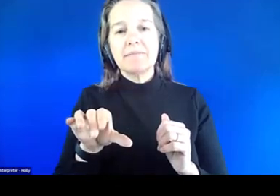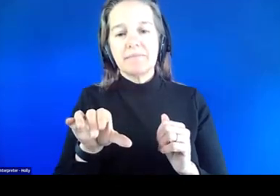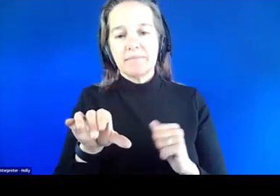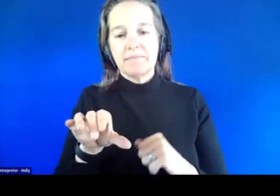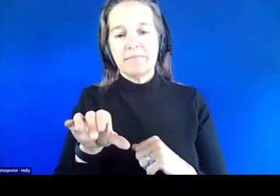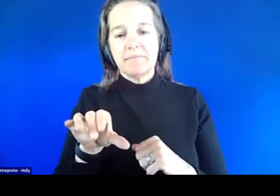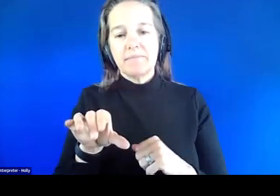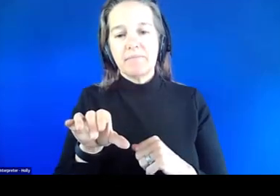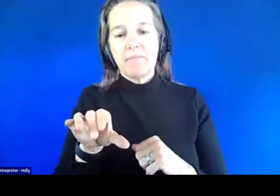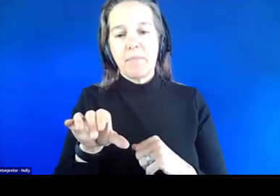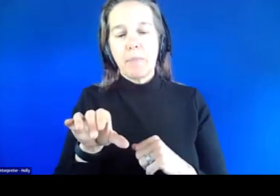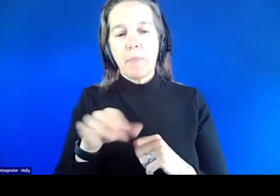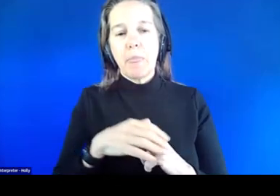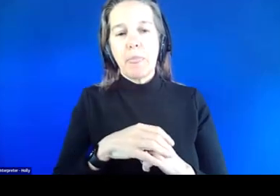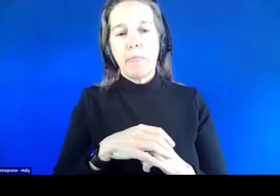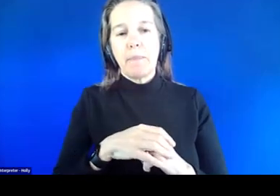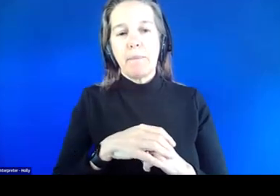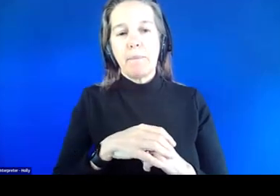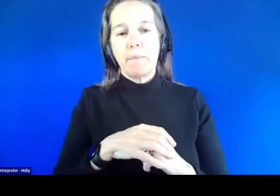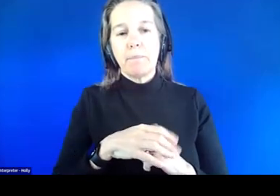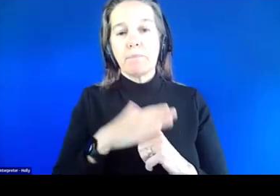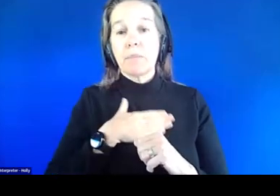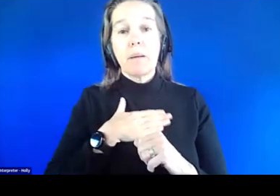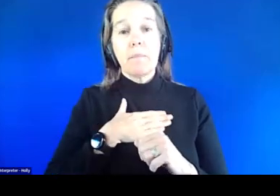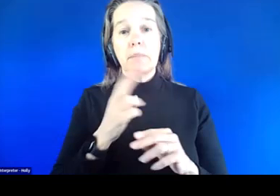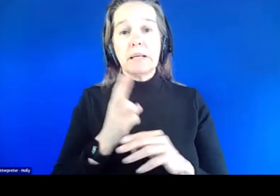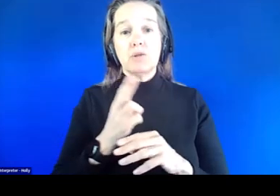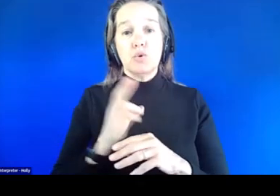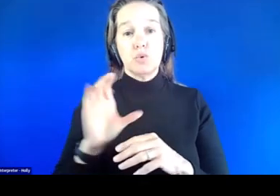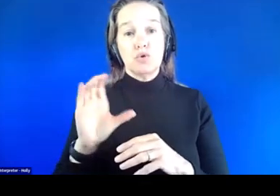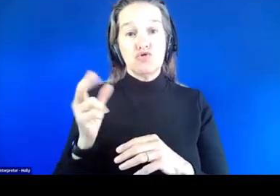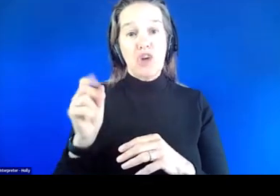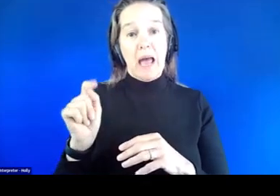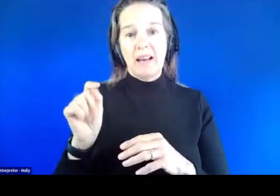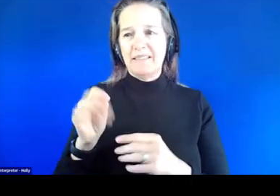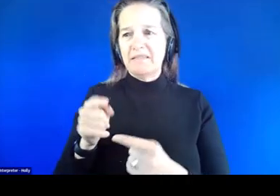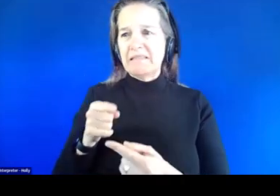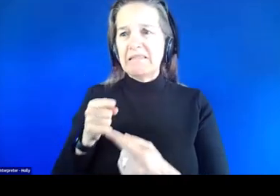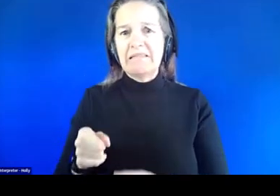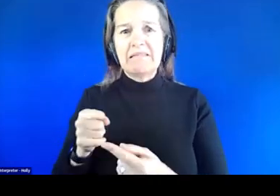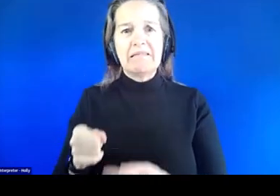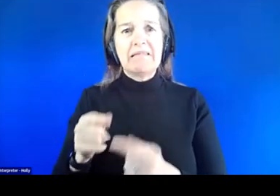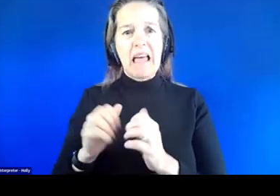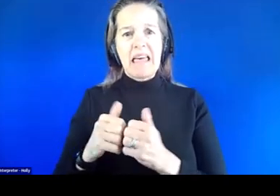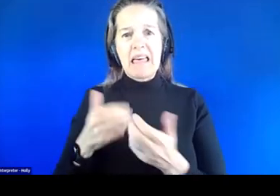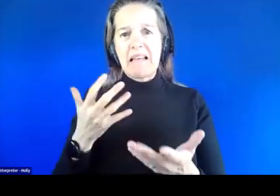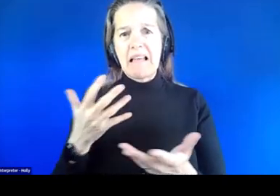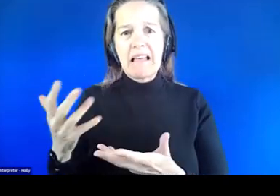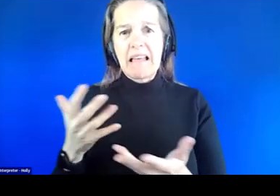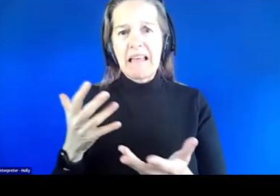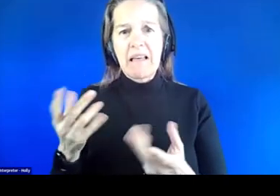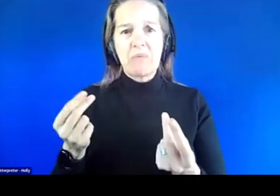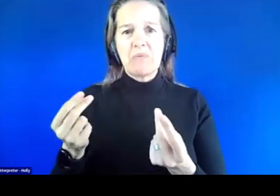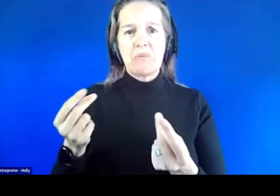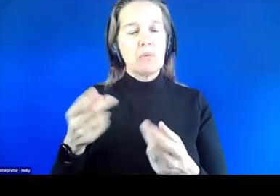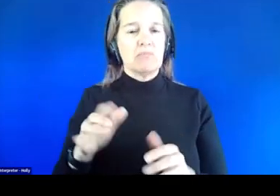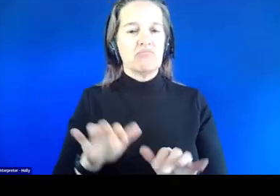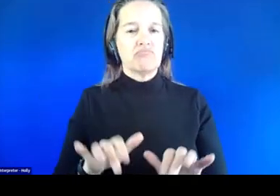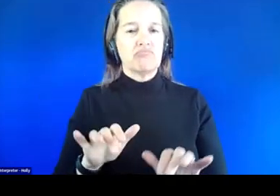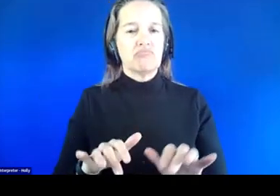And please use the chat to let us know if you have any accessibility issues or concerns. We will be